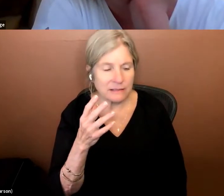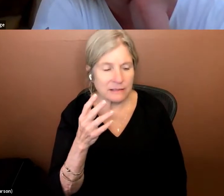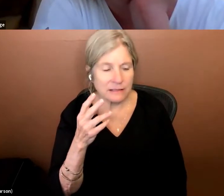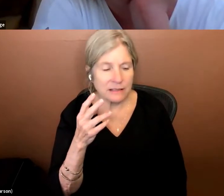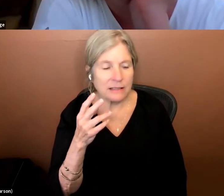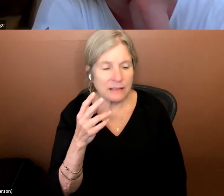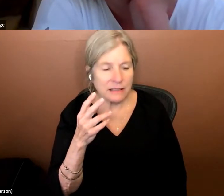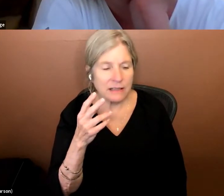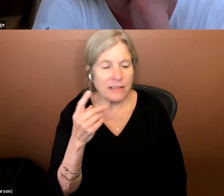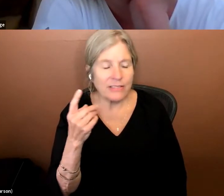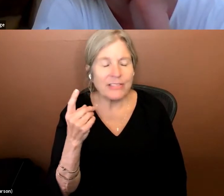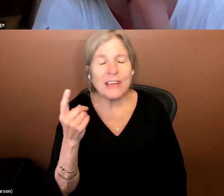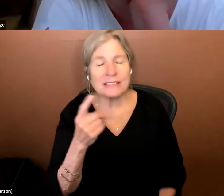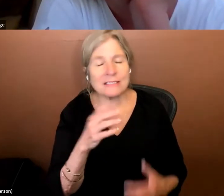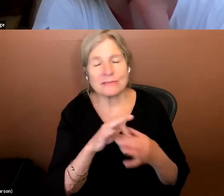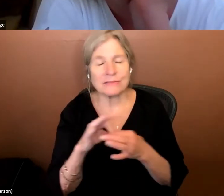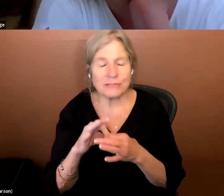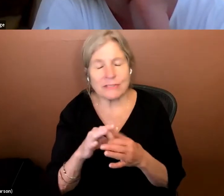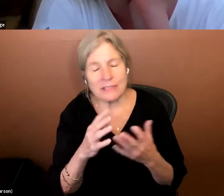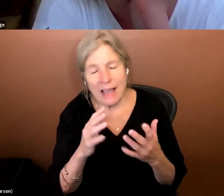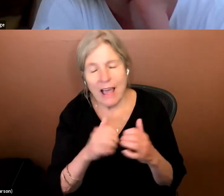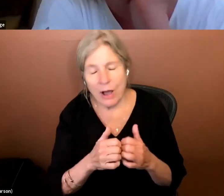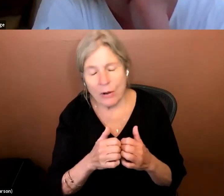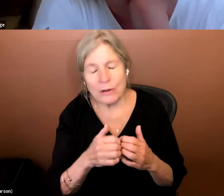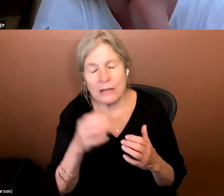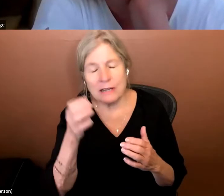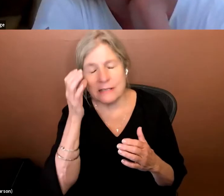how conceptual artists work.